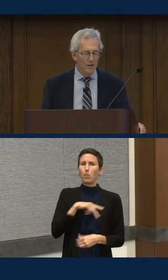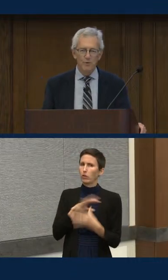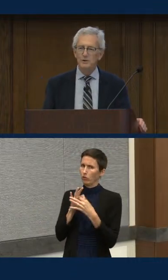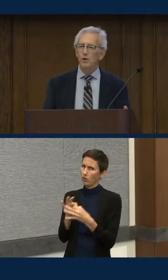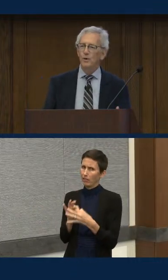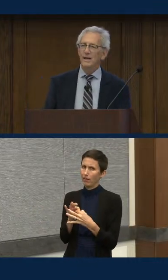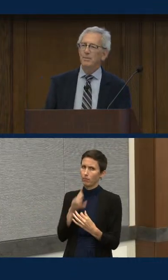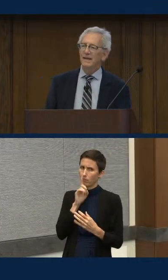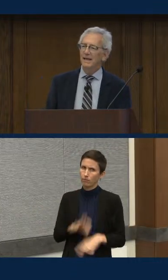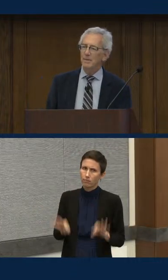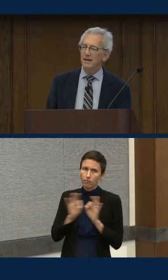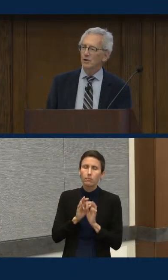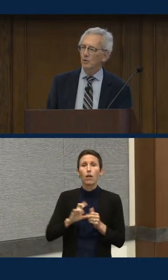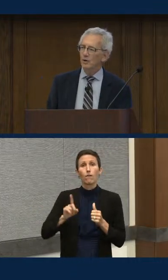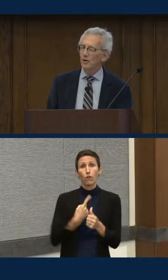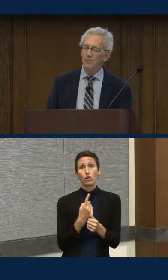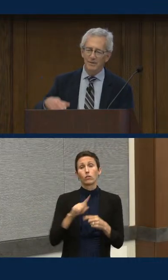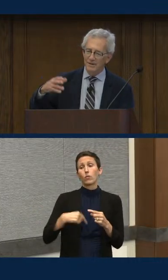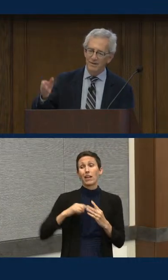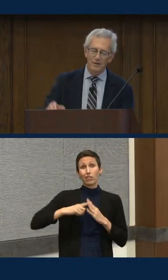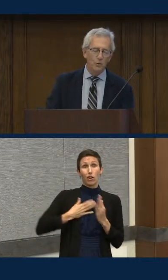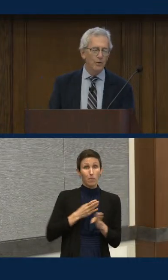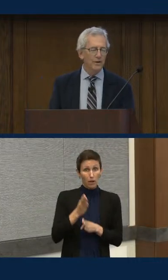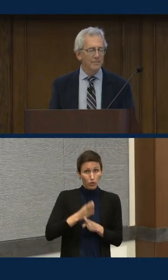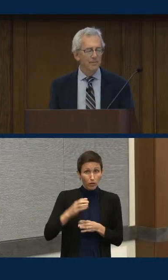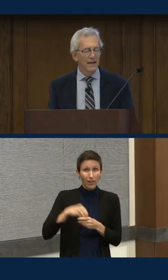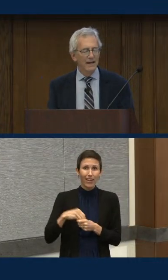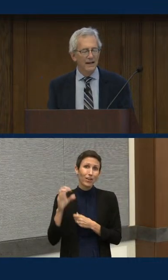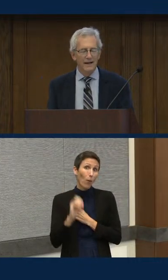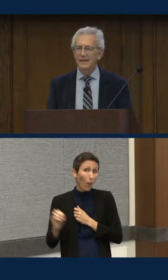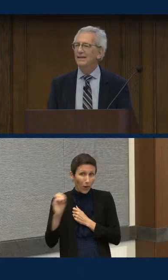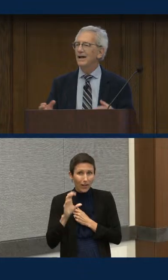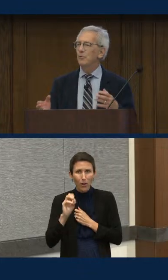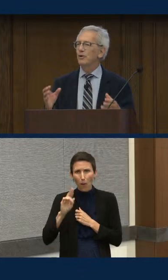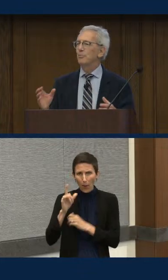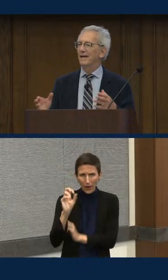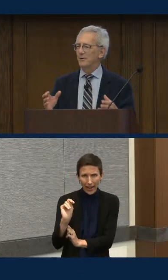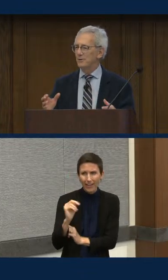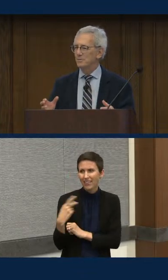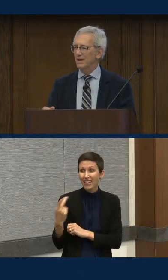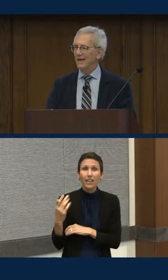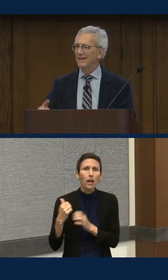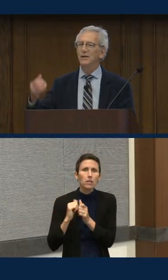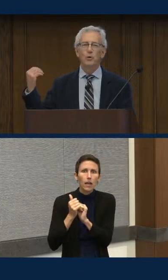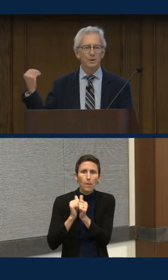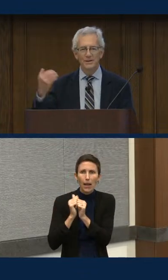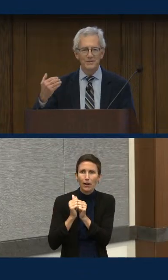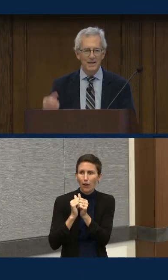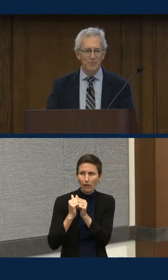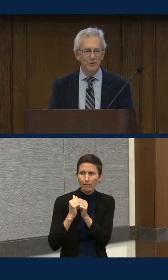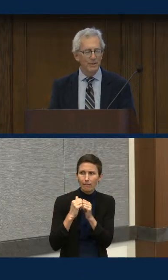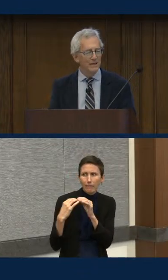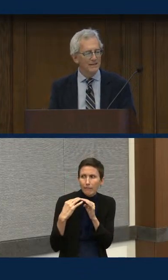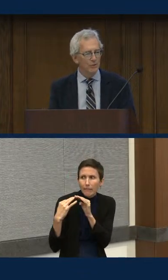that were meaningful. When I began my career in Oregon he and I were competitors and he worked